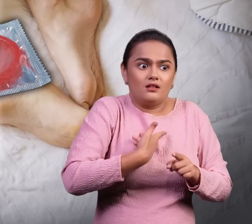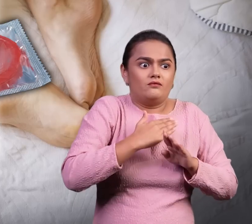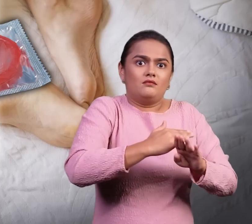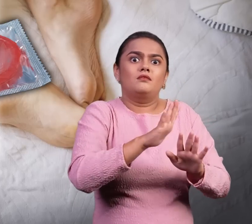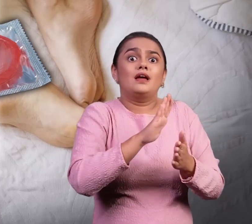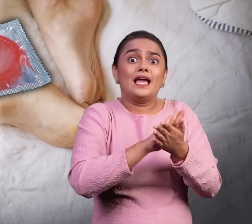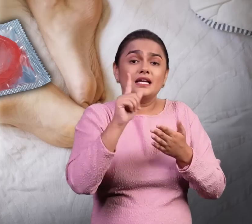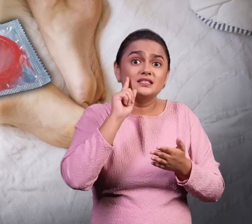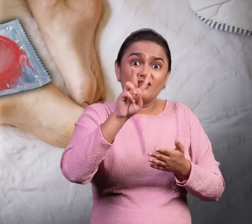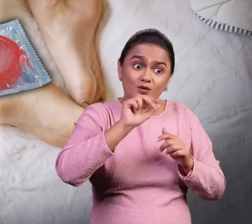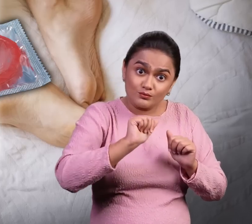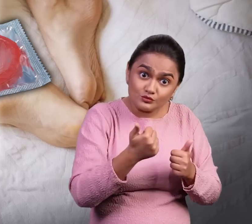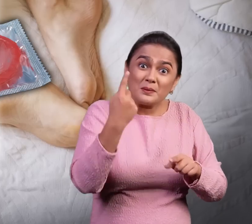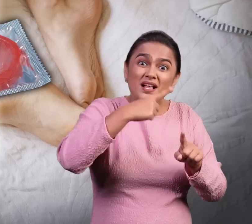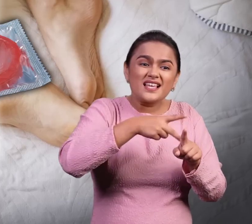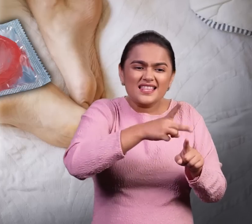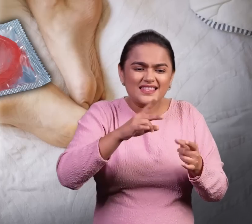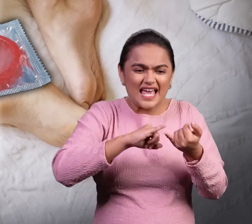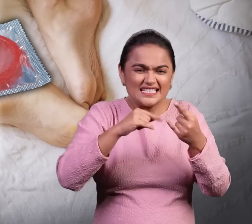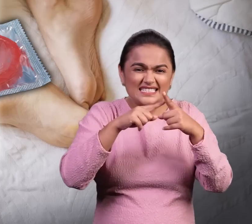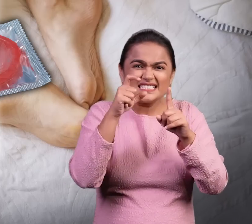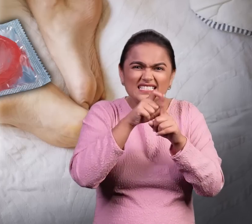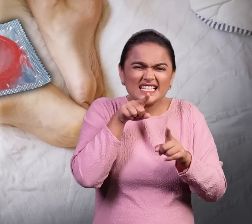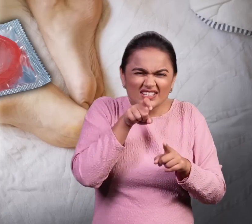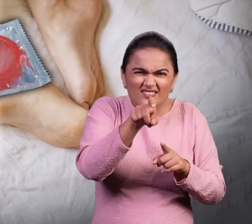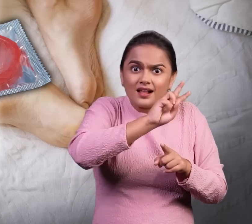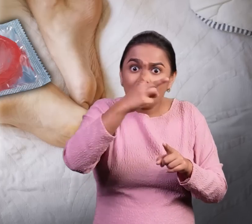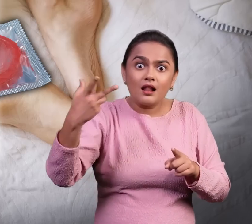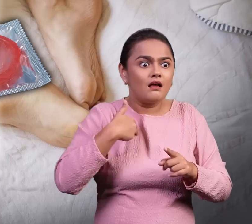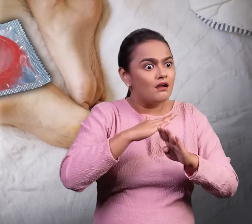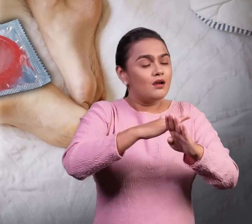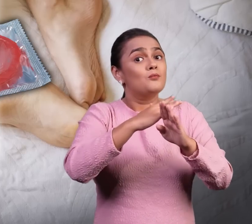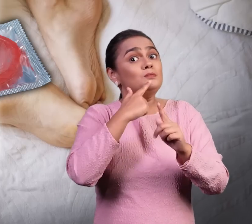You can avoid HIV and other sexually transmitted infections.